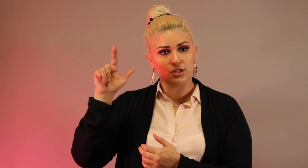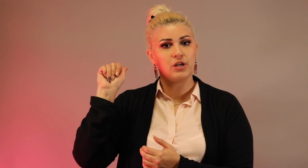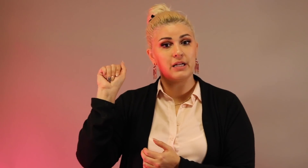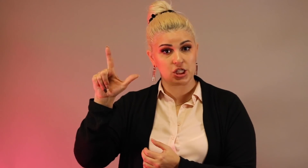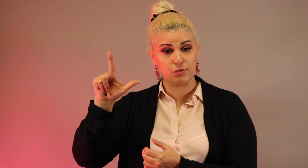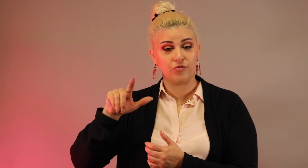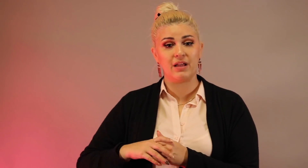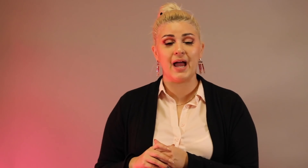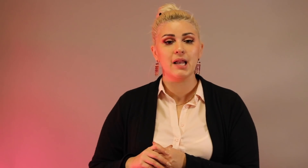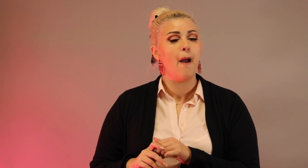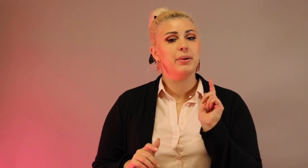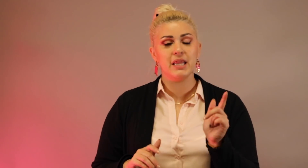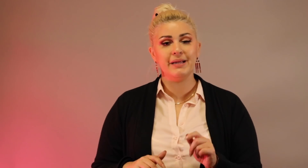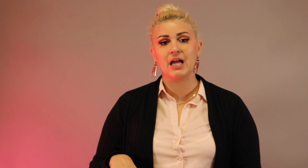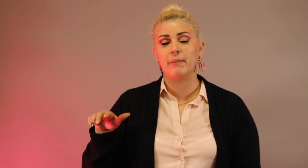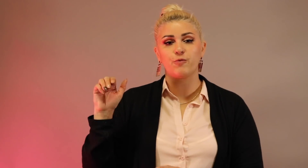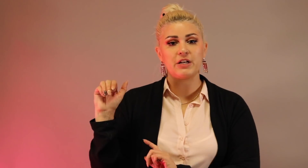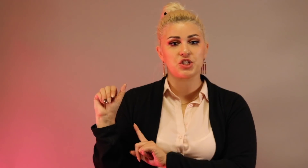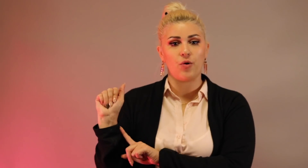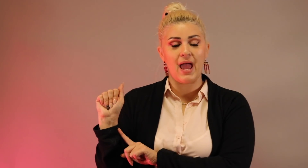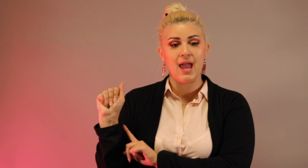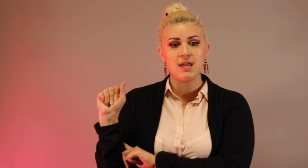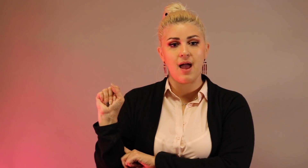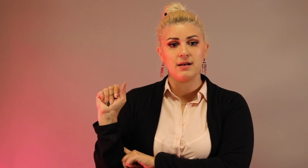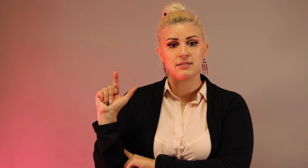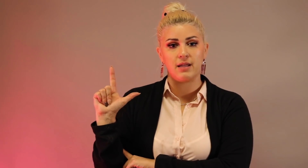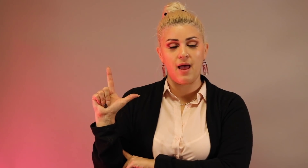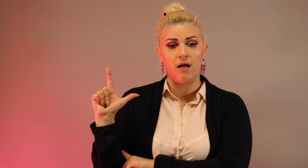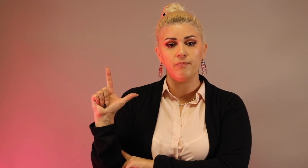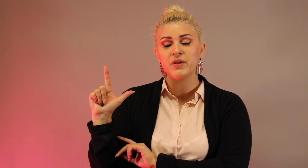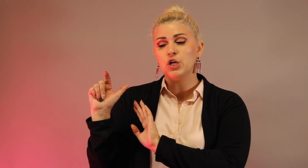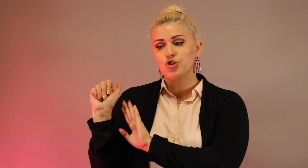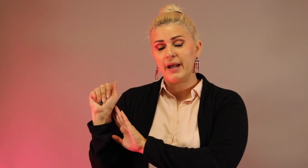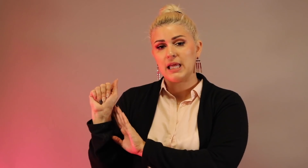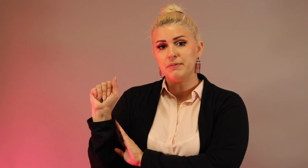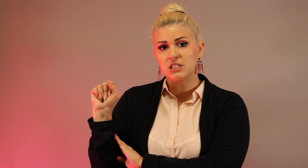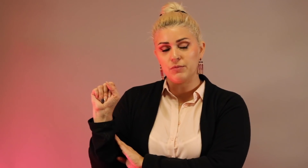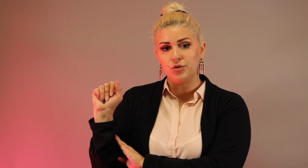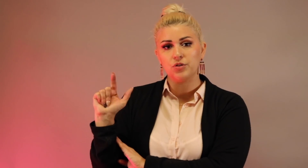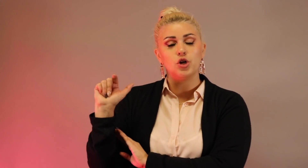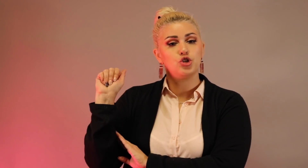until you can get smooth like that. But in the meantime, it's fine to just go A, S, and L. Try to keep it smooth.